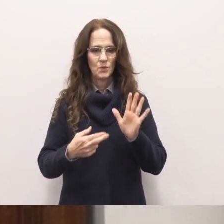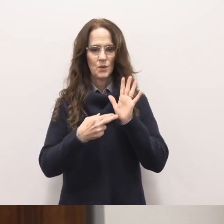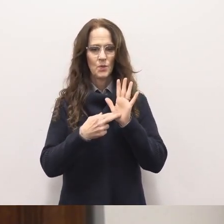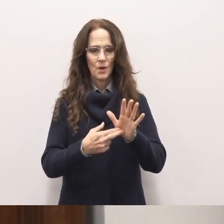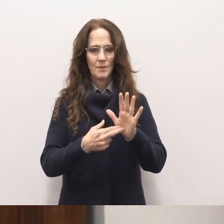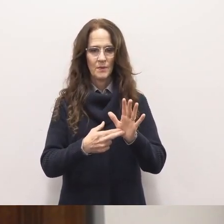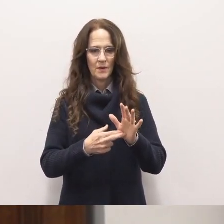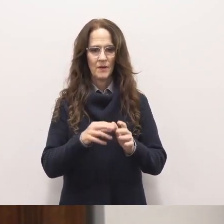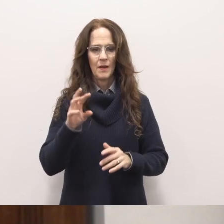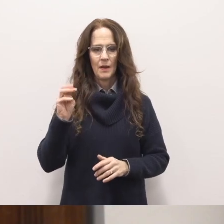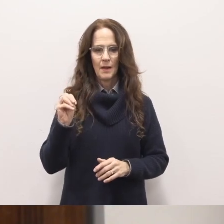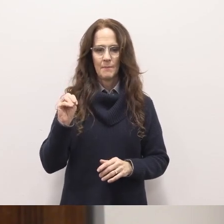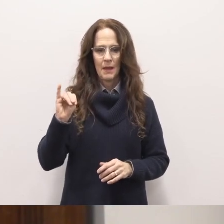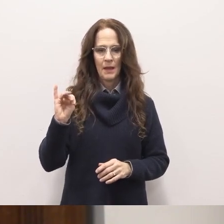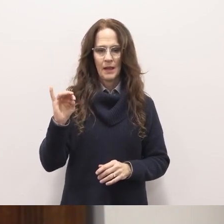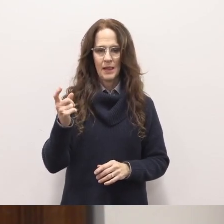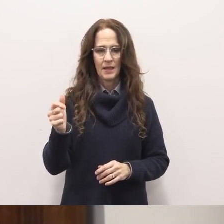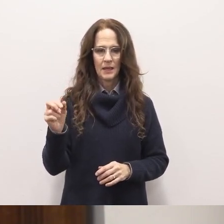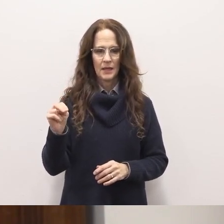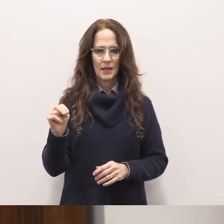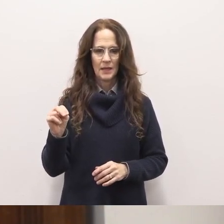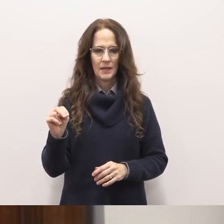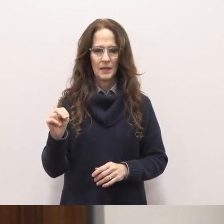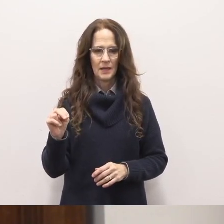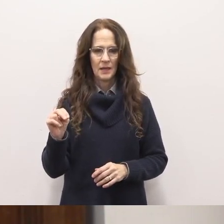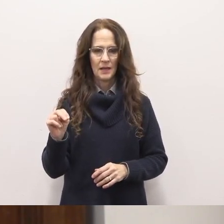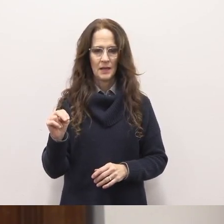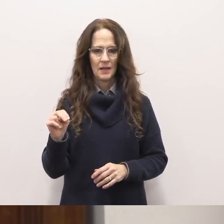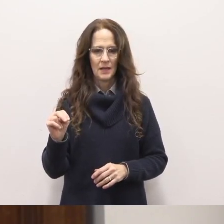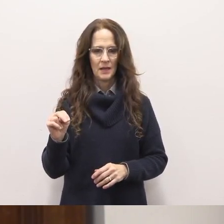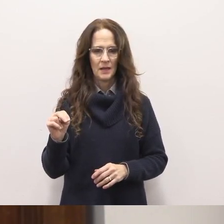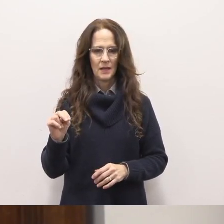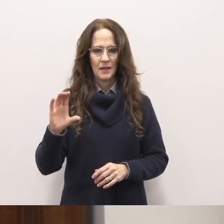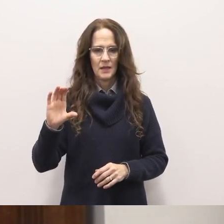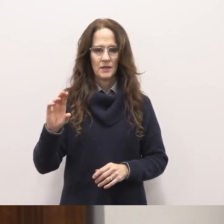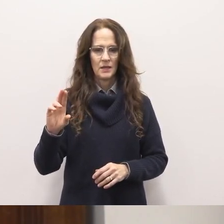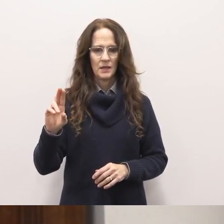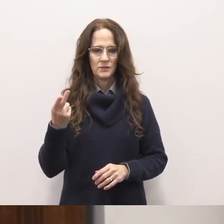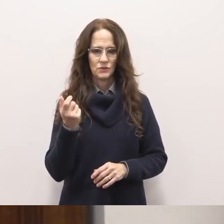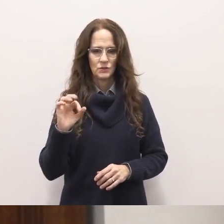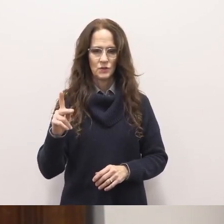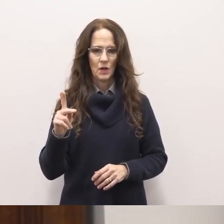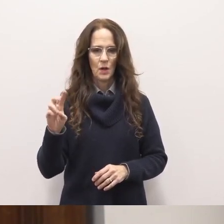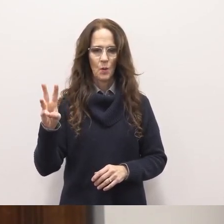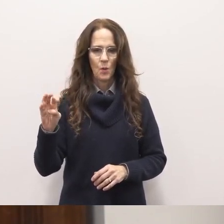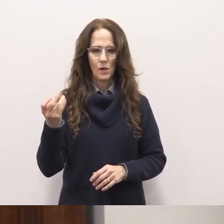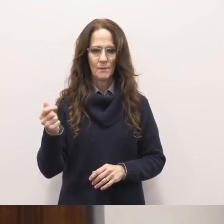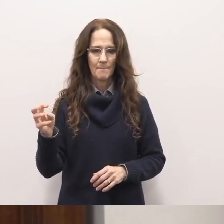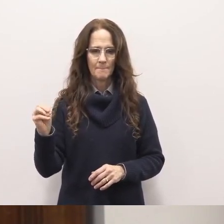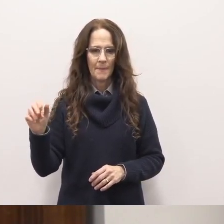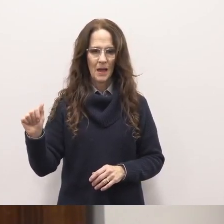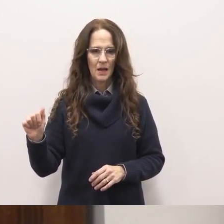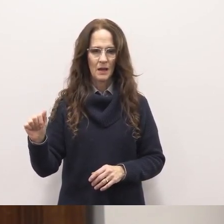from Millikan, Chuckwuoma... I'll pronounce his last name